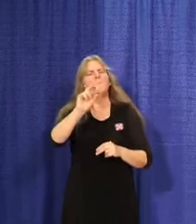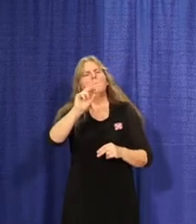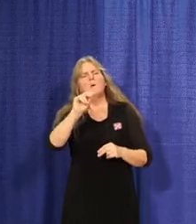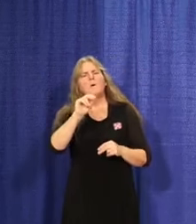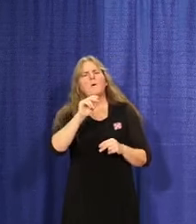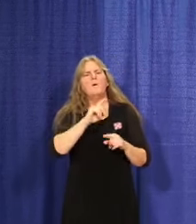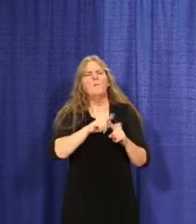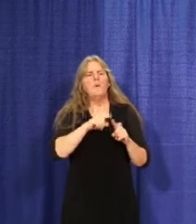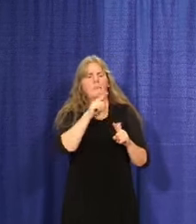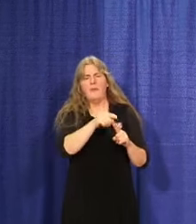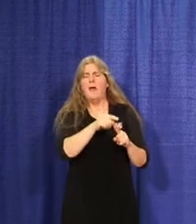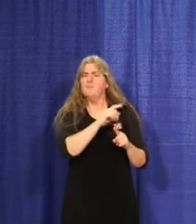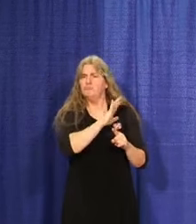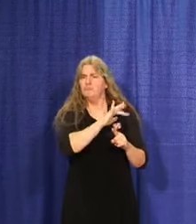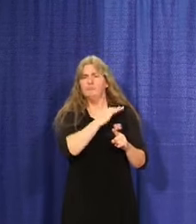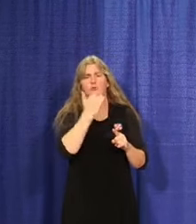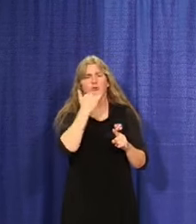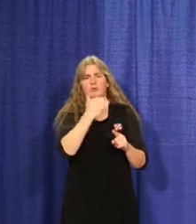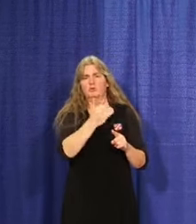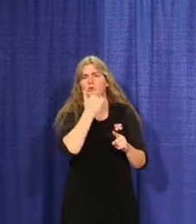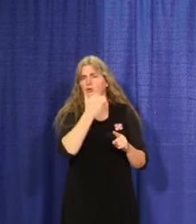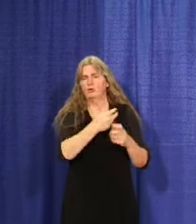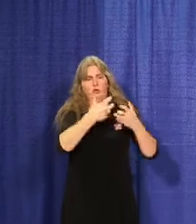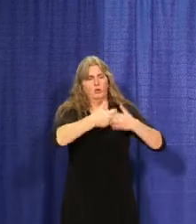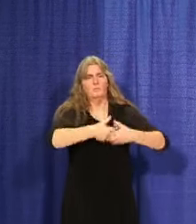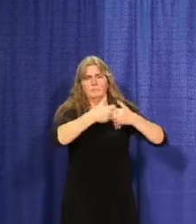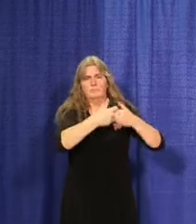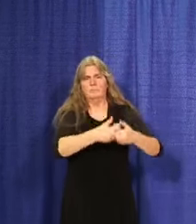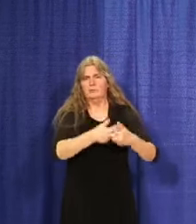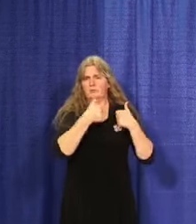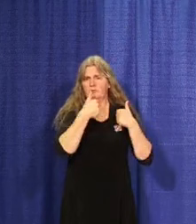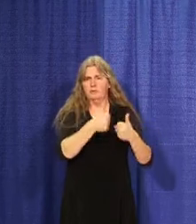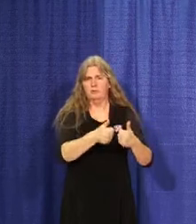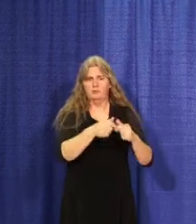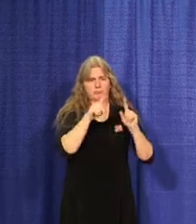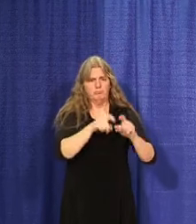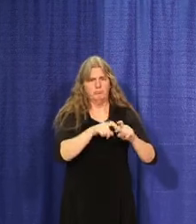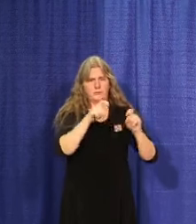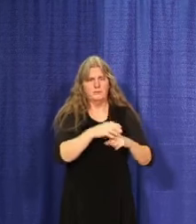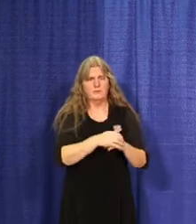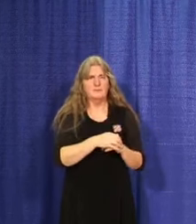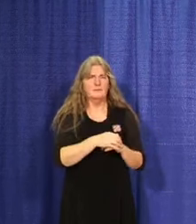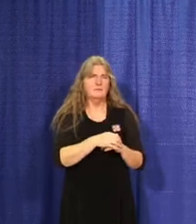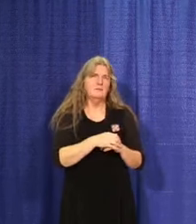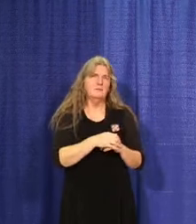useful tool to have. Although it has only been online